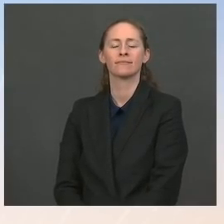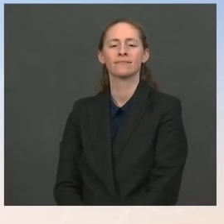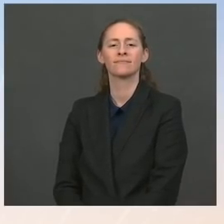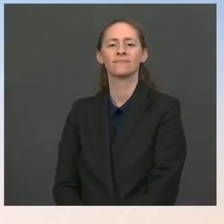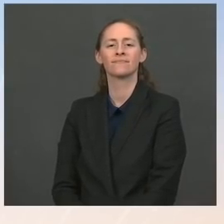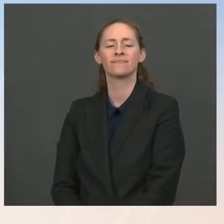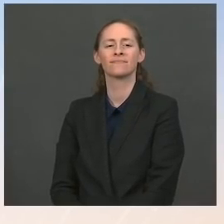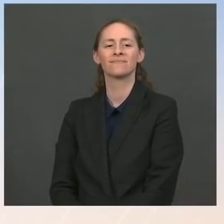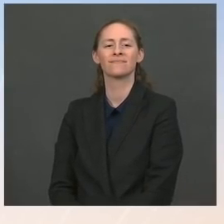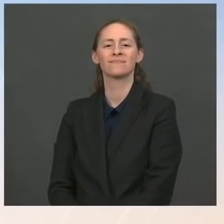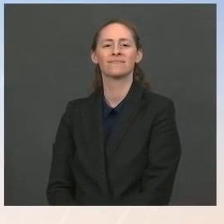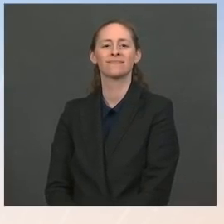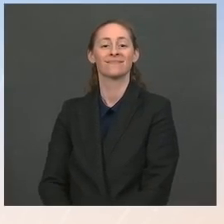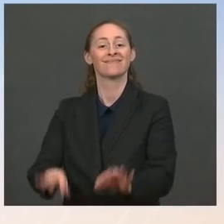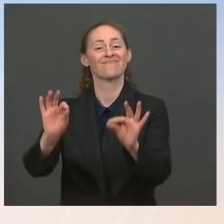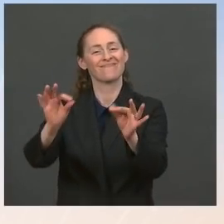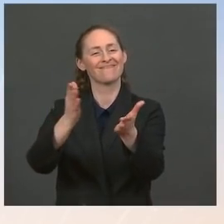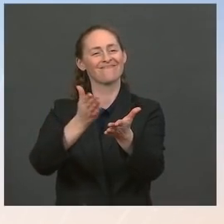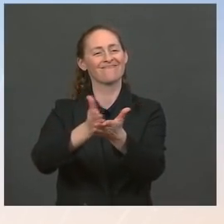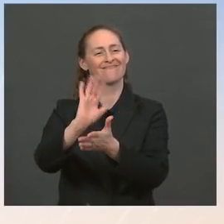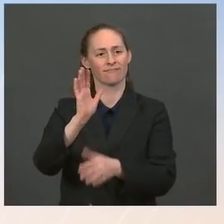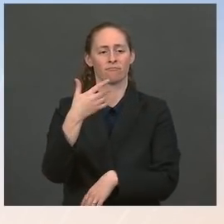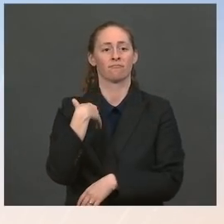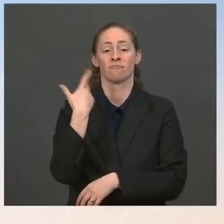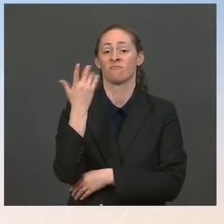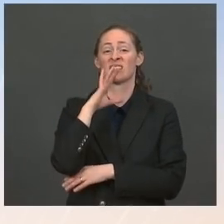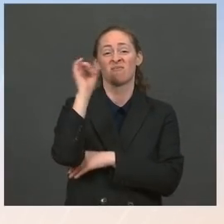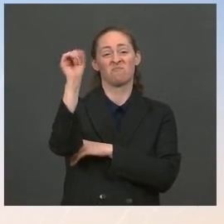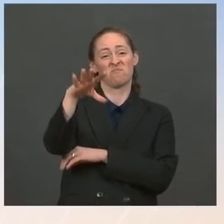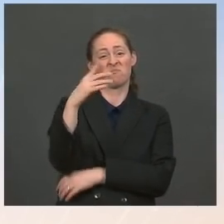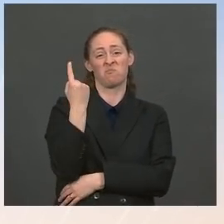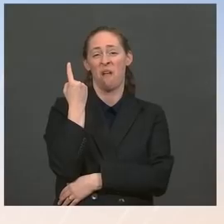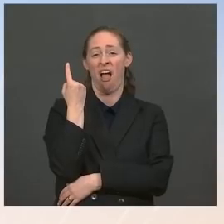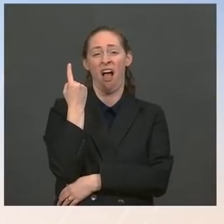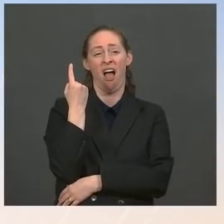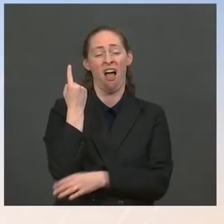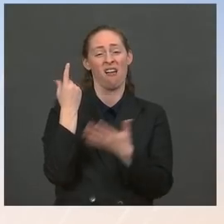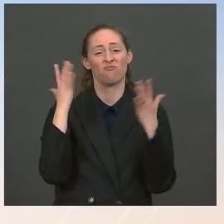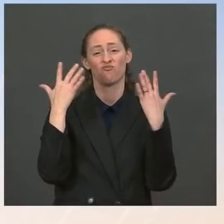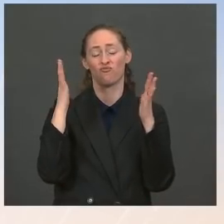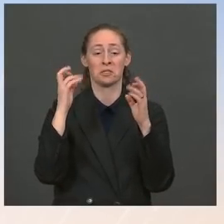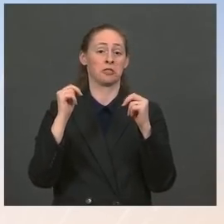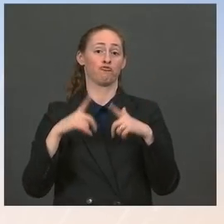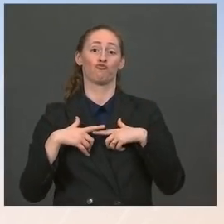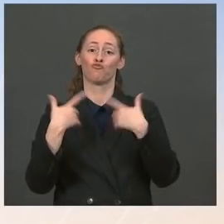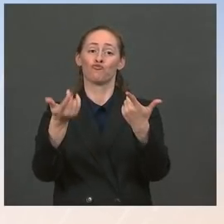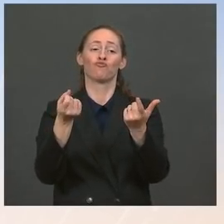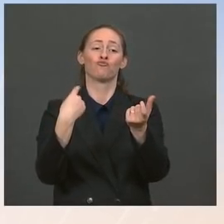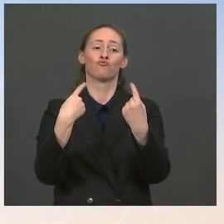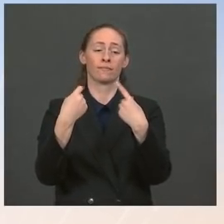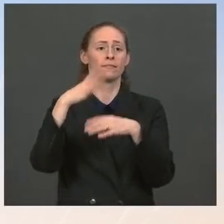All right, I got one thing at the top and then we'll dive in. So, later this afternoon, the First Lady